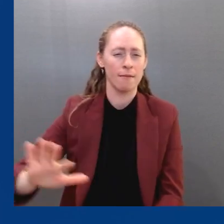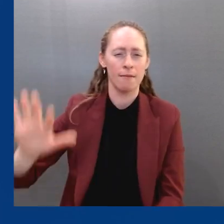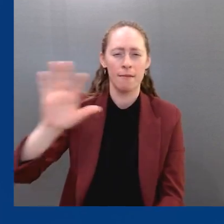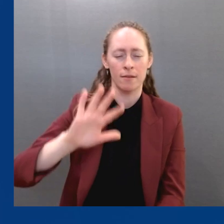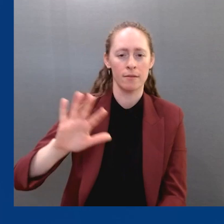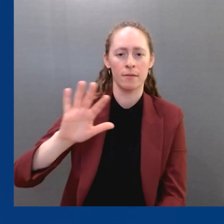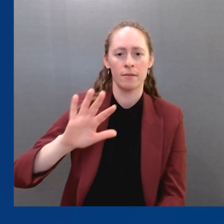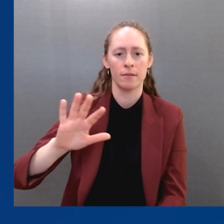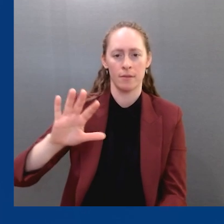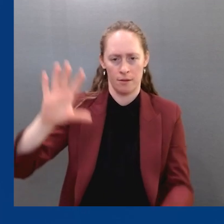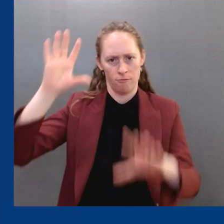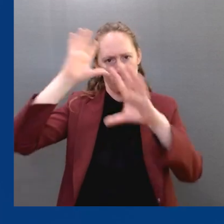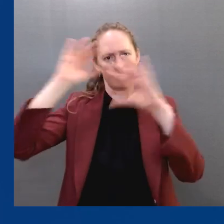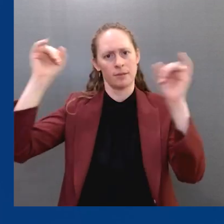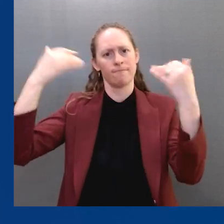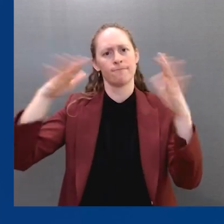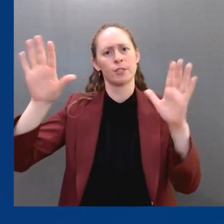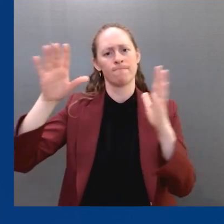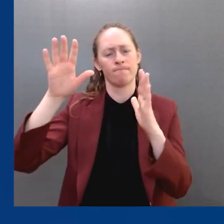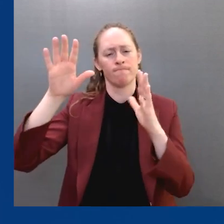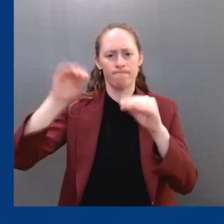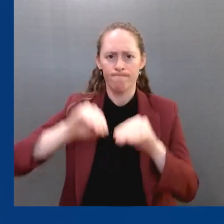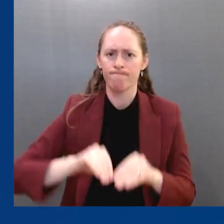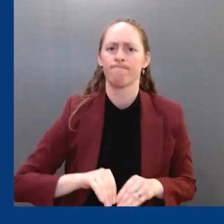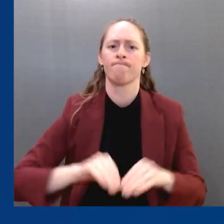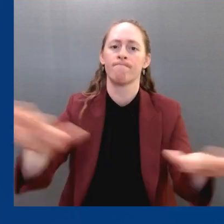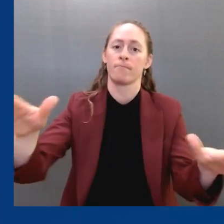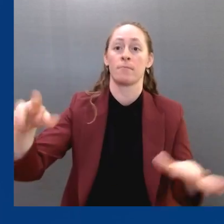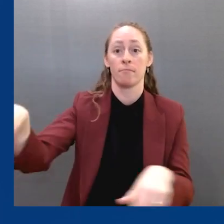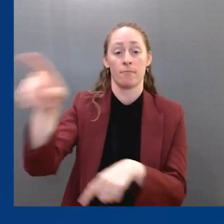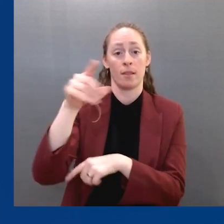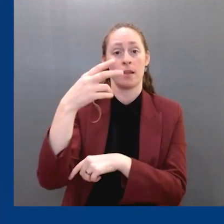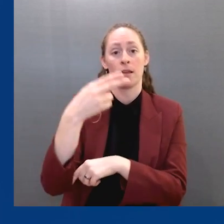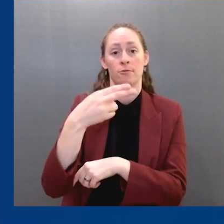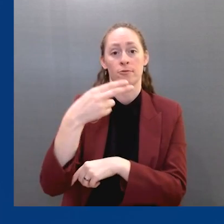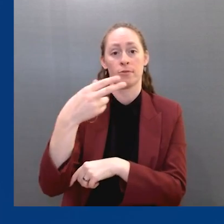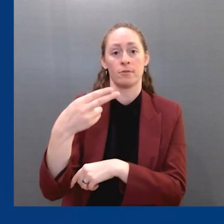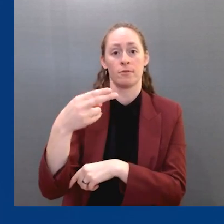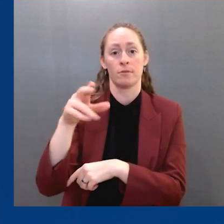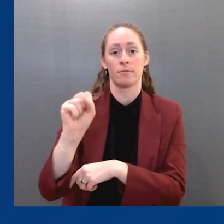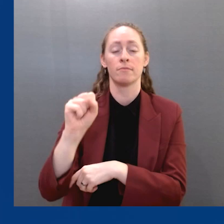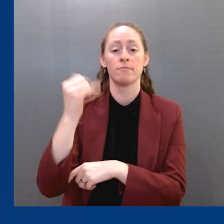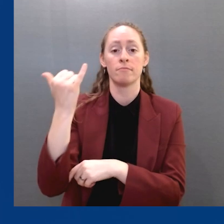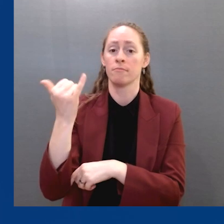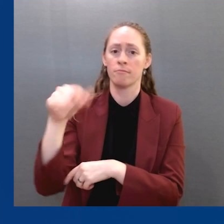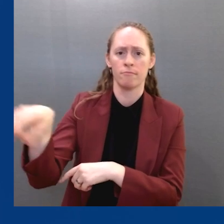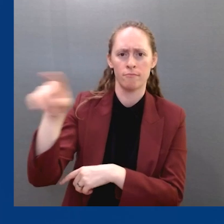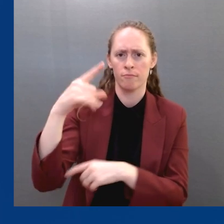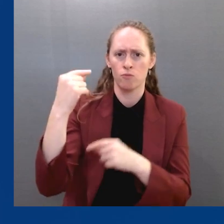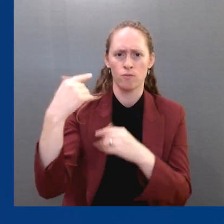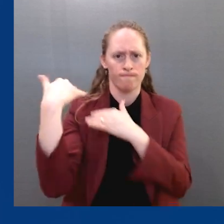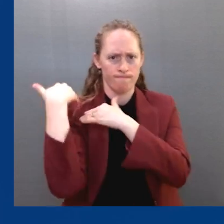asking HHS and asking the secretary of HHS to put together an all of government response to long COVID.